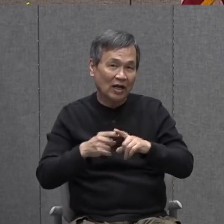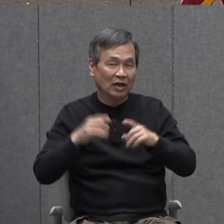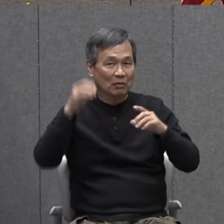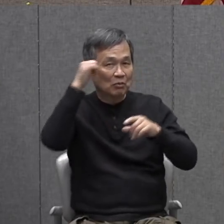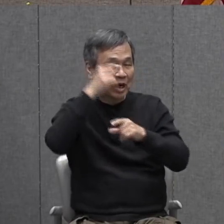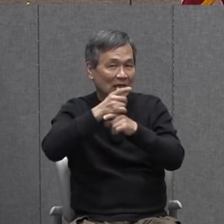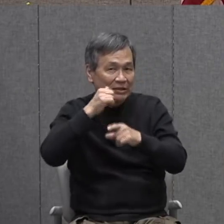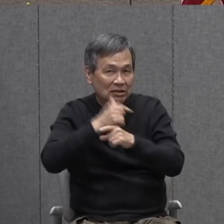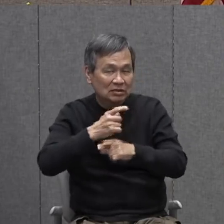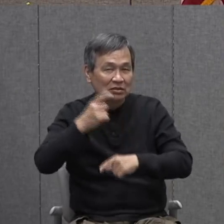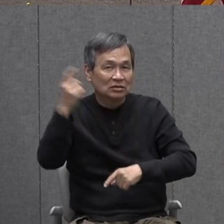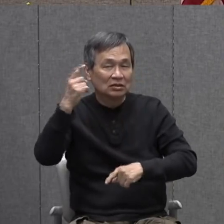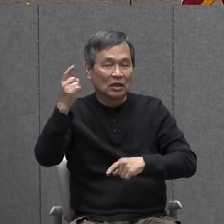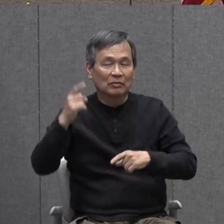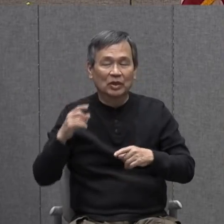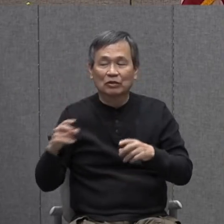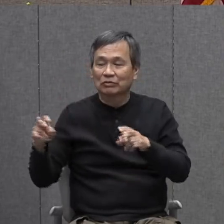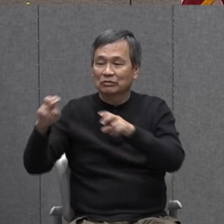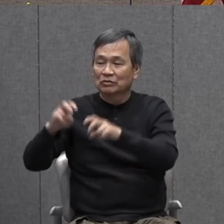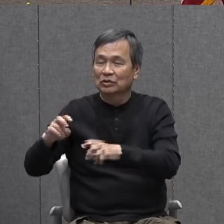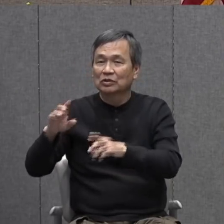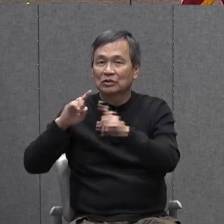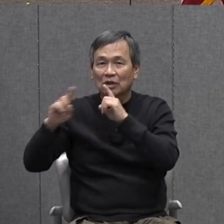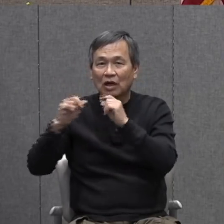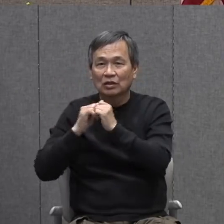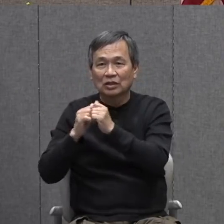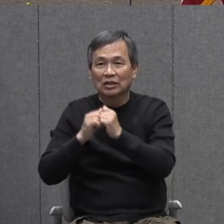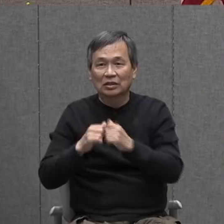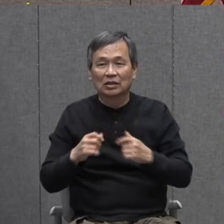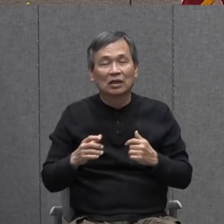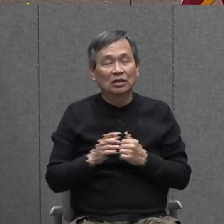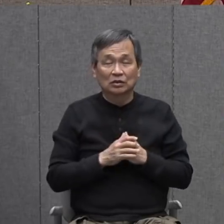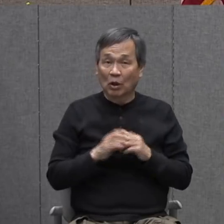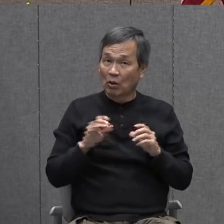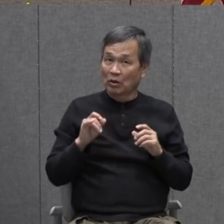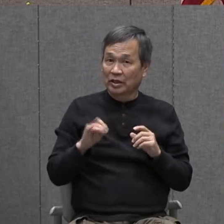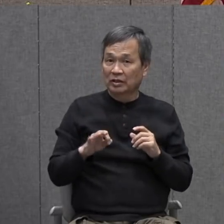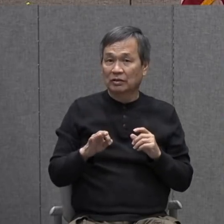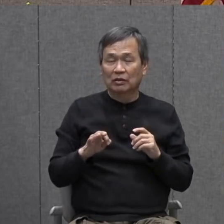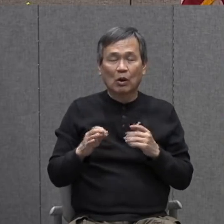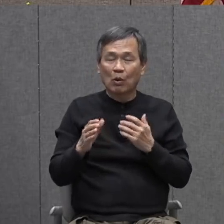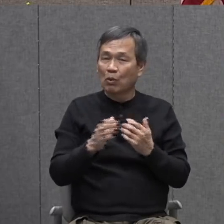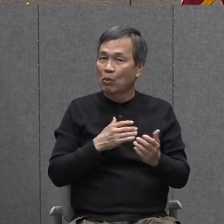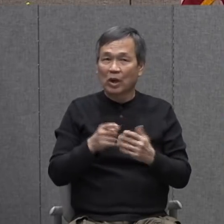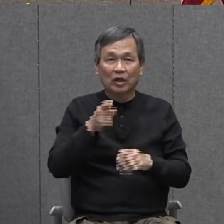If not, we can keep talking together to each other. Whatever you worked on,